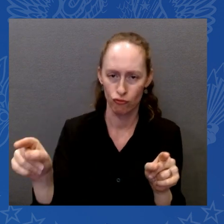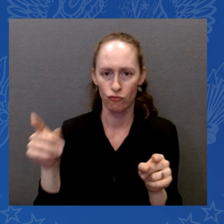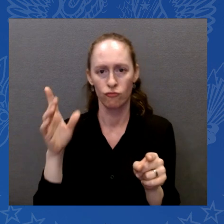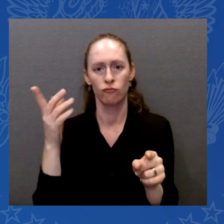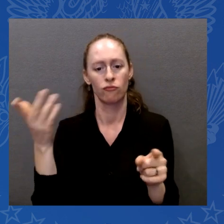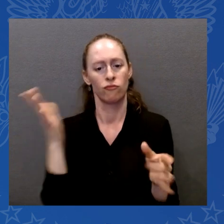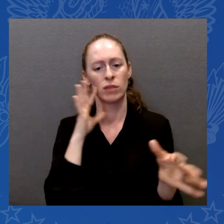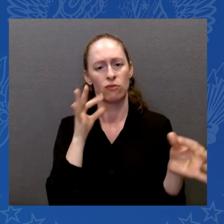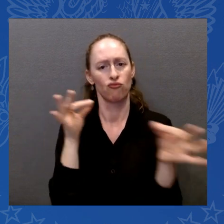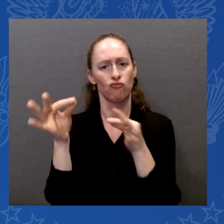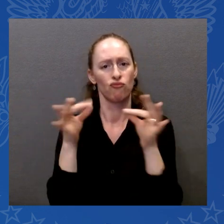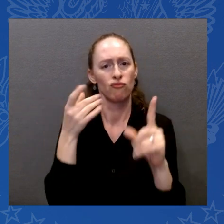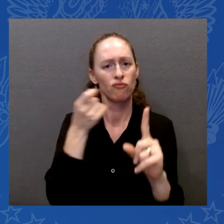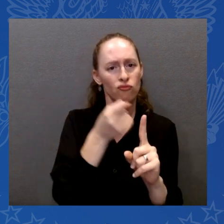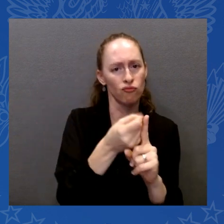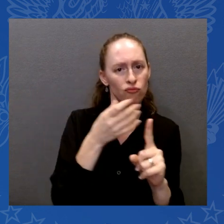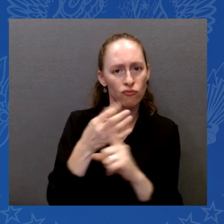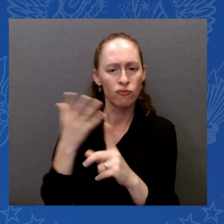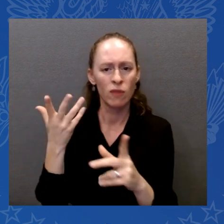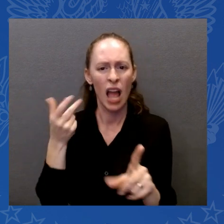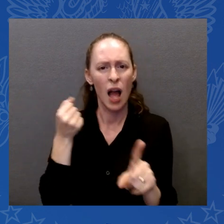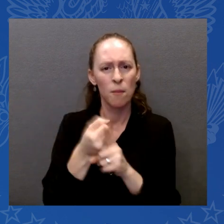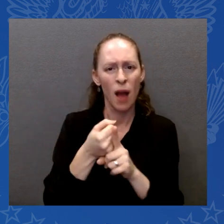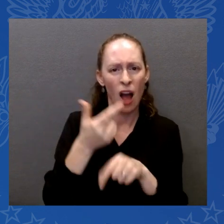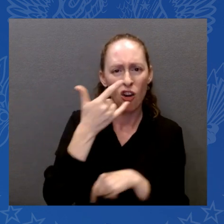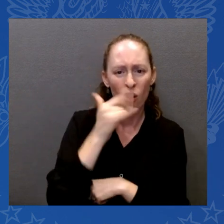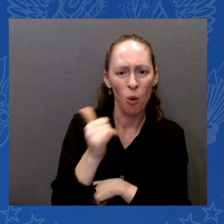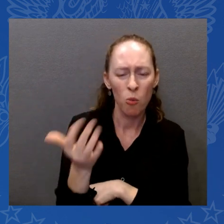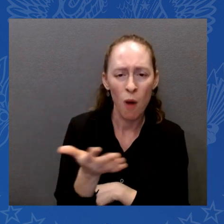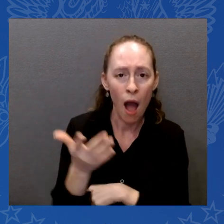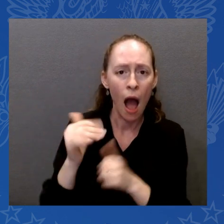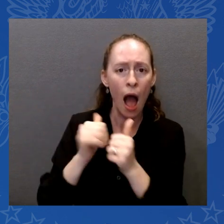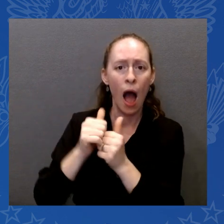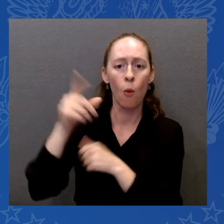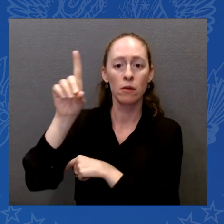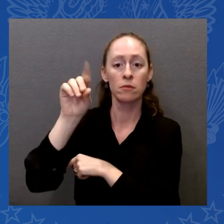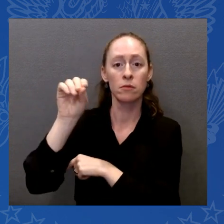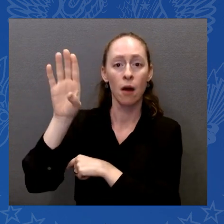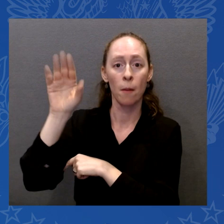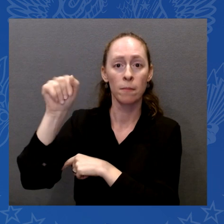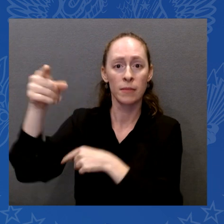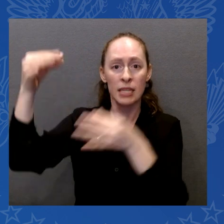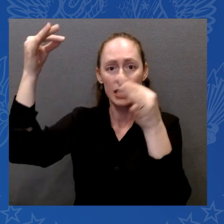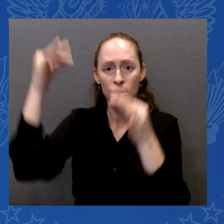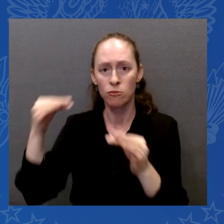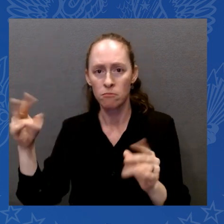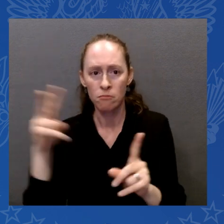are having on their practice and their patients. So we're going to start with you Dr. Nisha Verma.